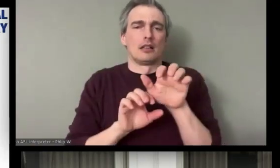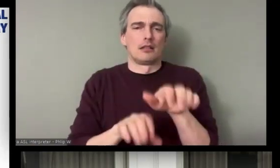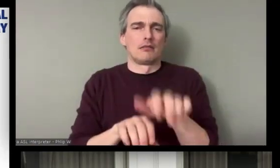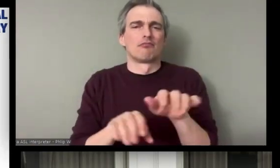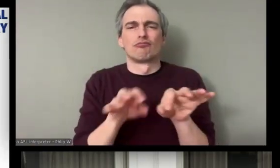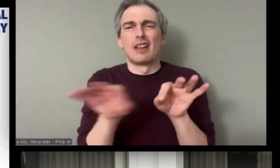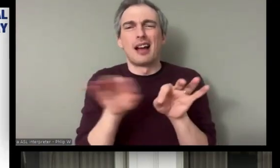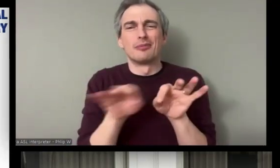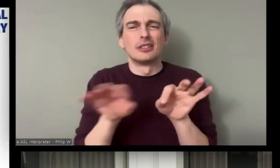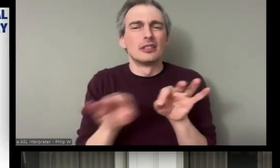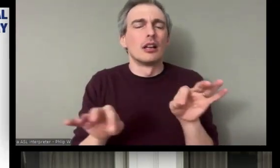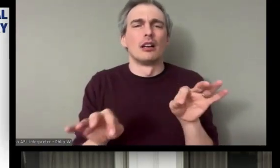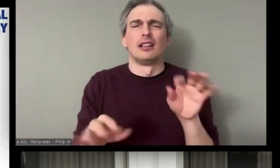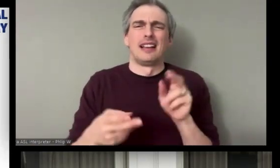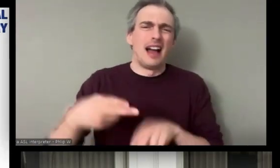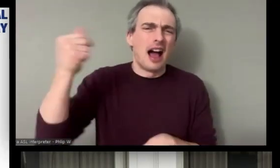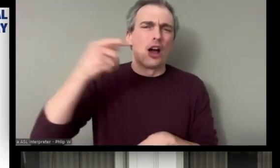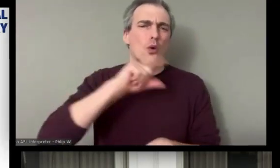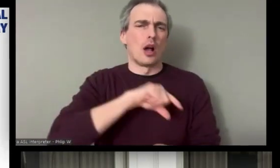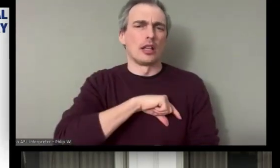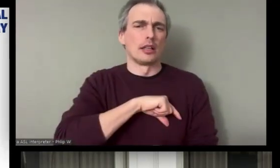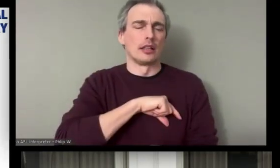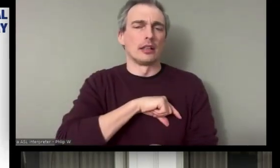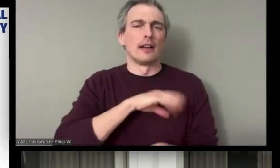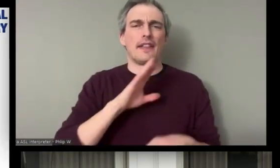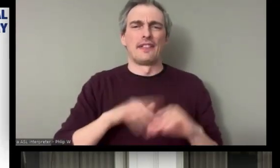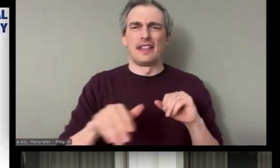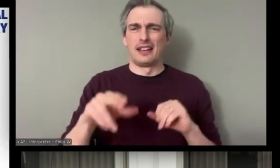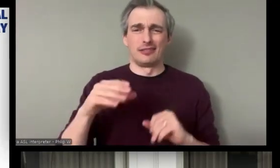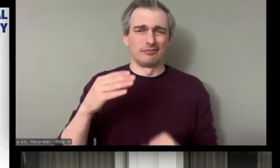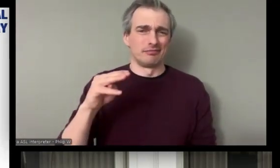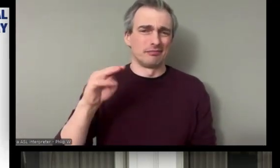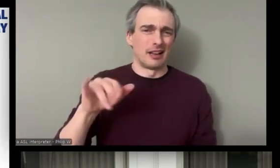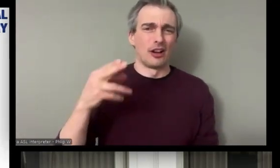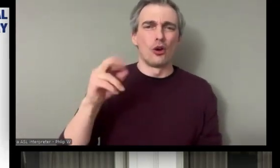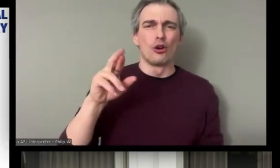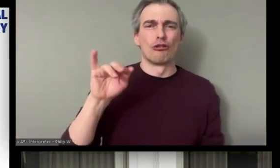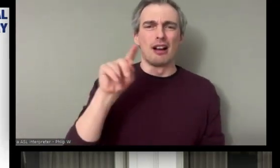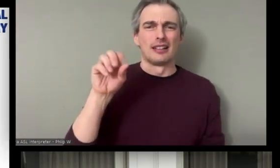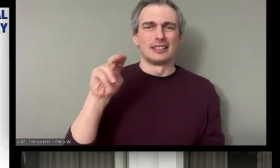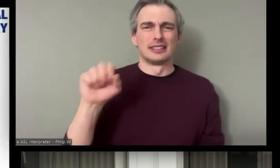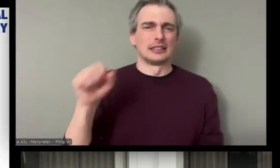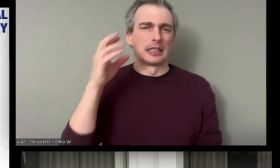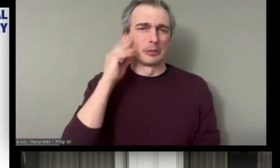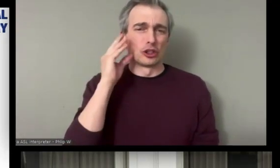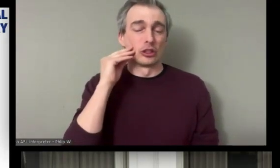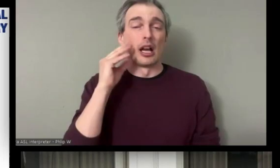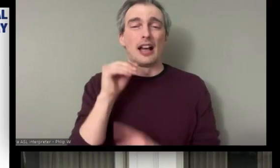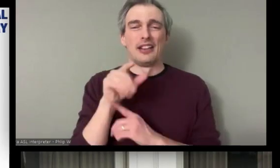I want the human captioning to be that increased accuracy, that better experience.